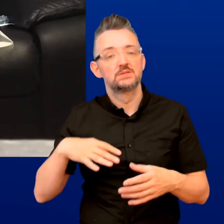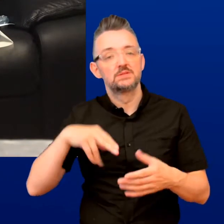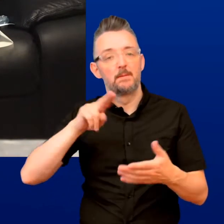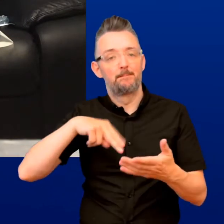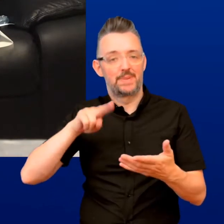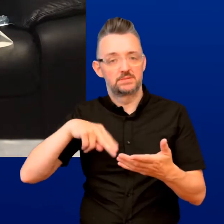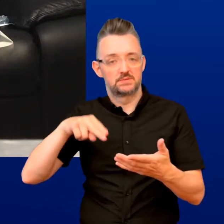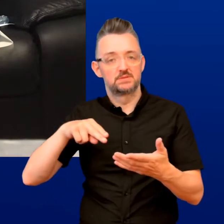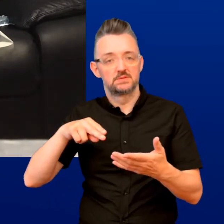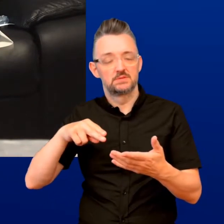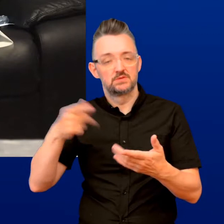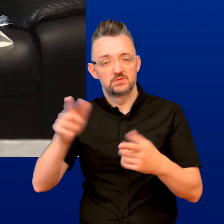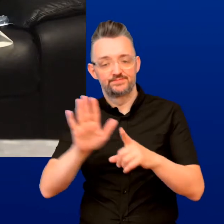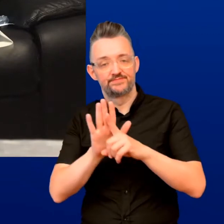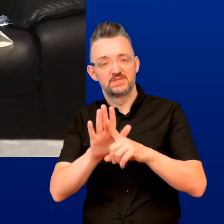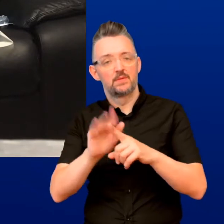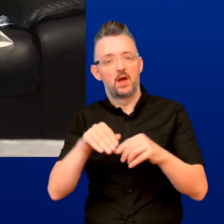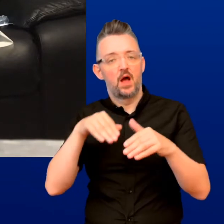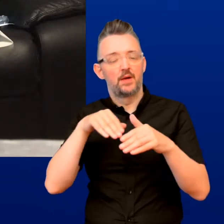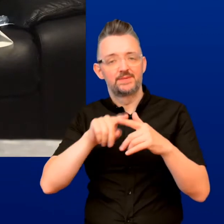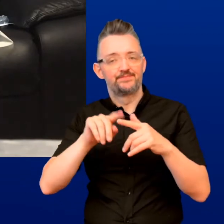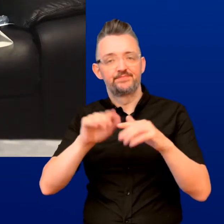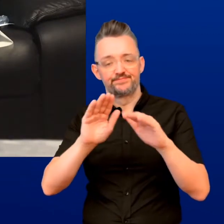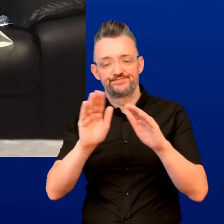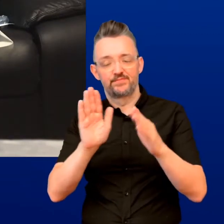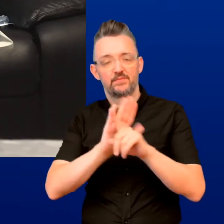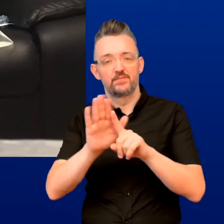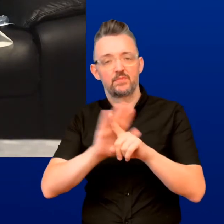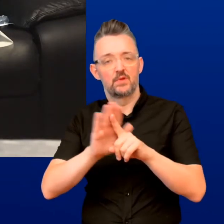undercoat. What I actually did was I used my